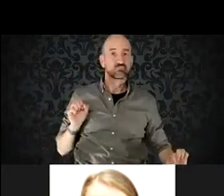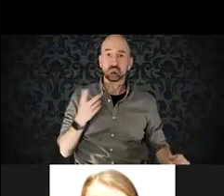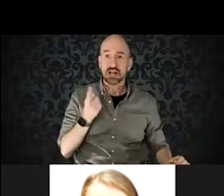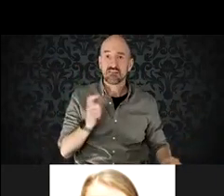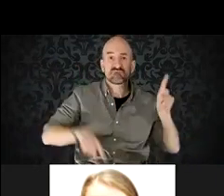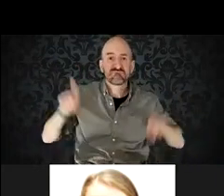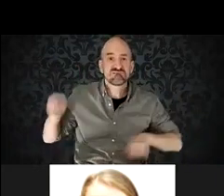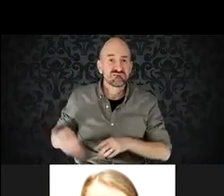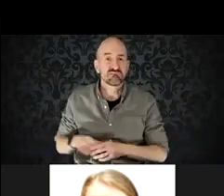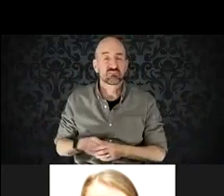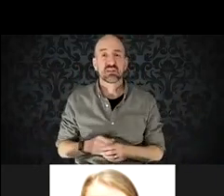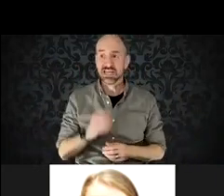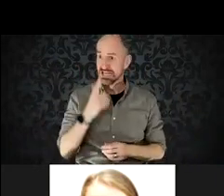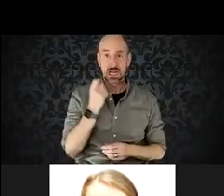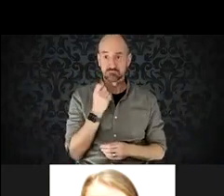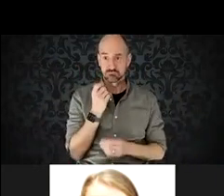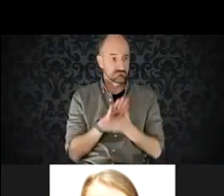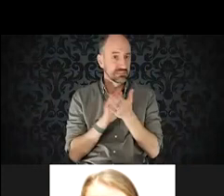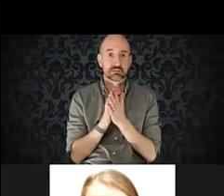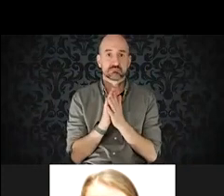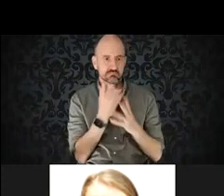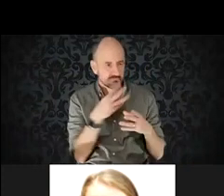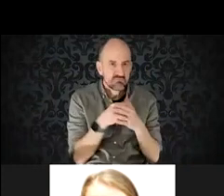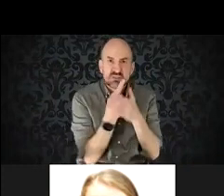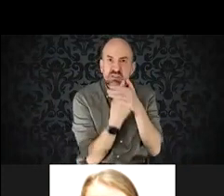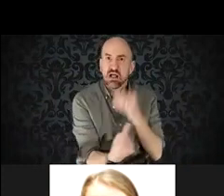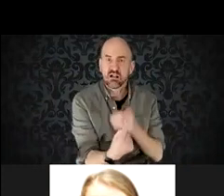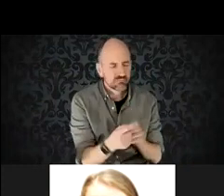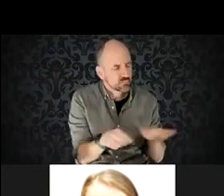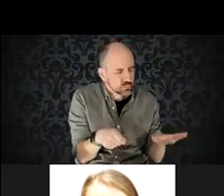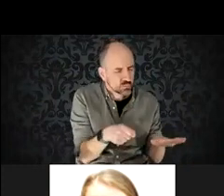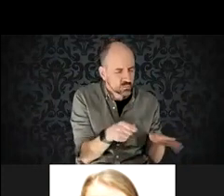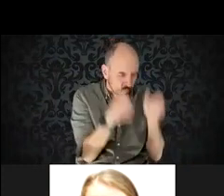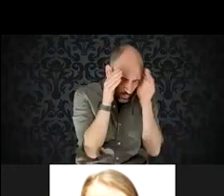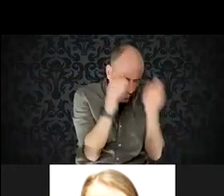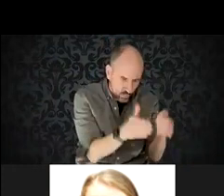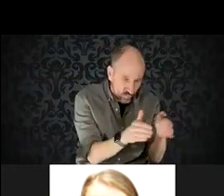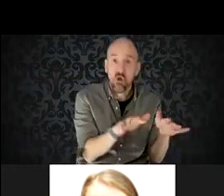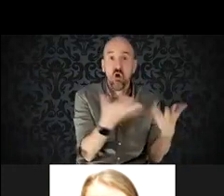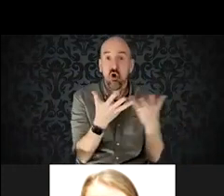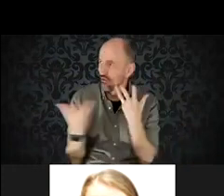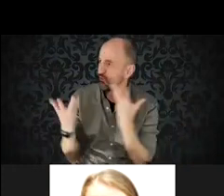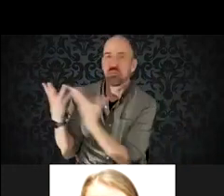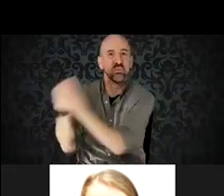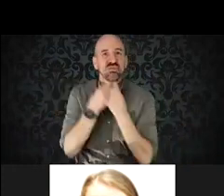is an important activity that can be done at any age, and throughout our lives. It can be active, i.e. physical gardening, or